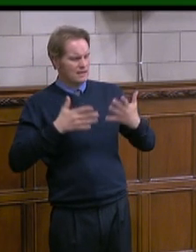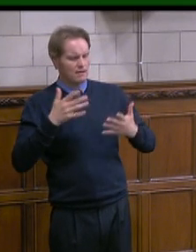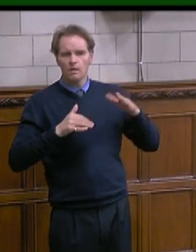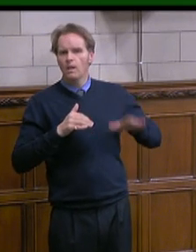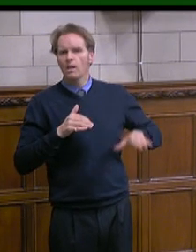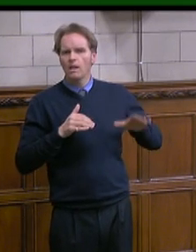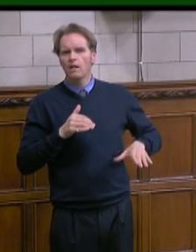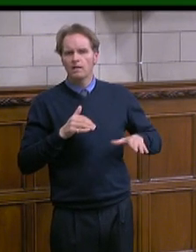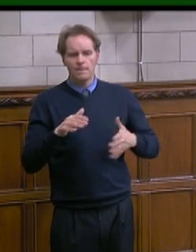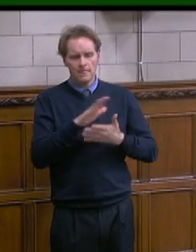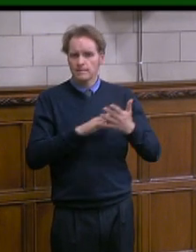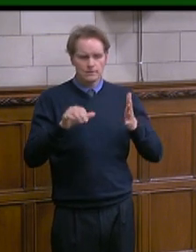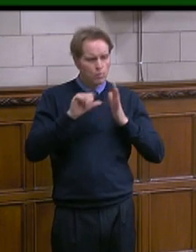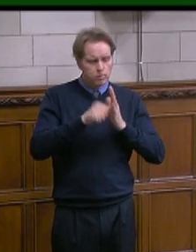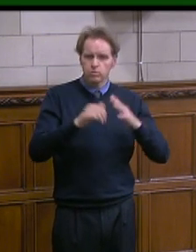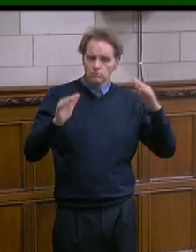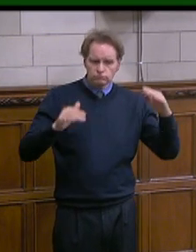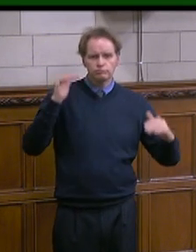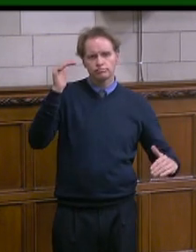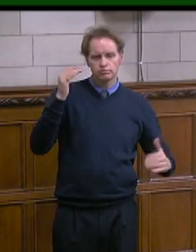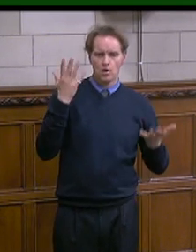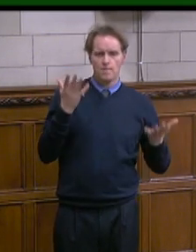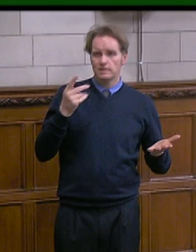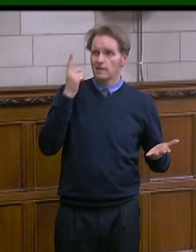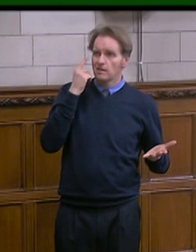at a massive disadvantage to their peers who are not deaf.